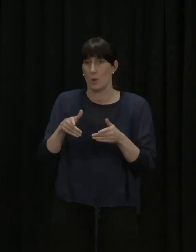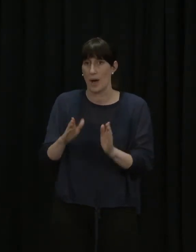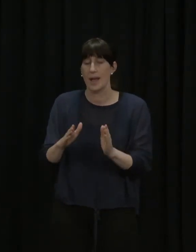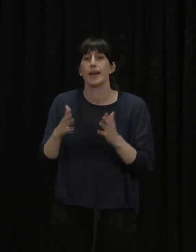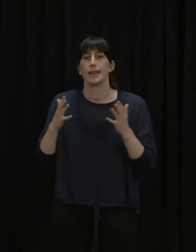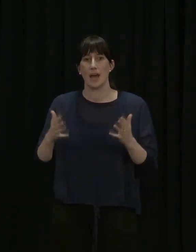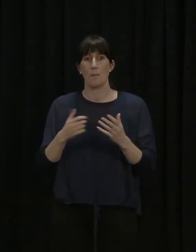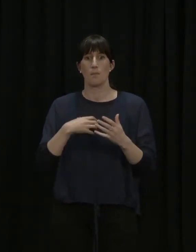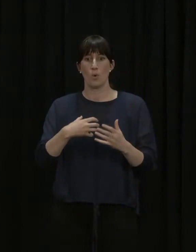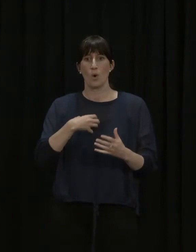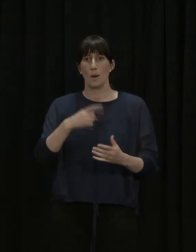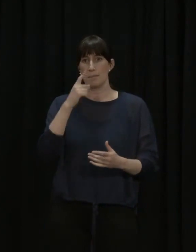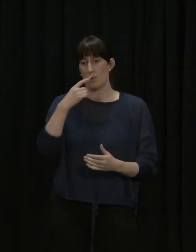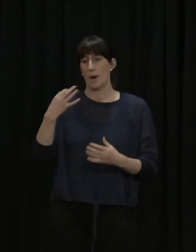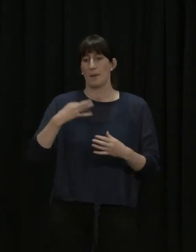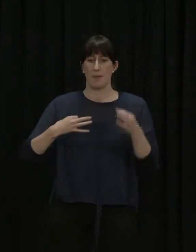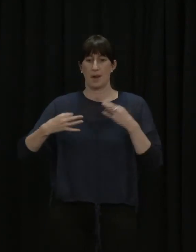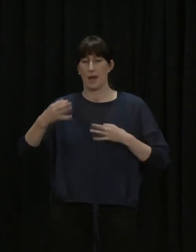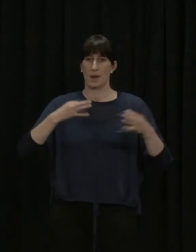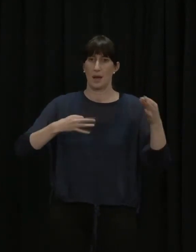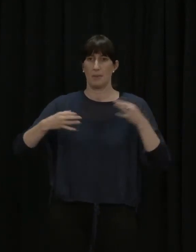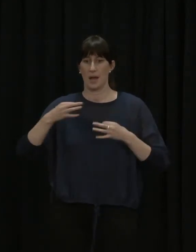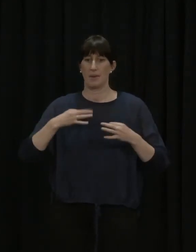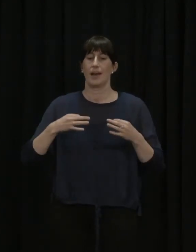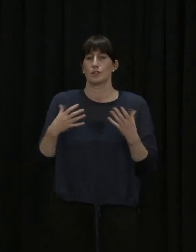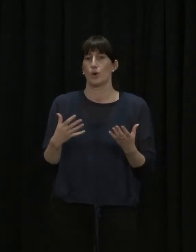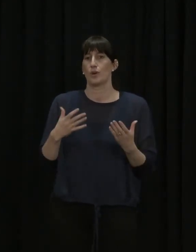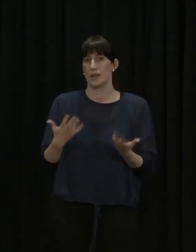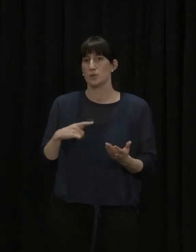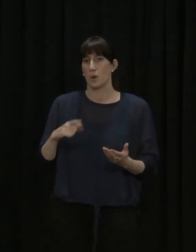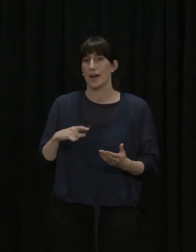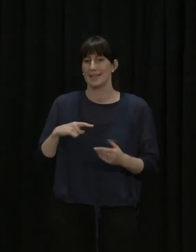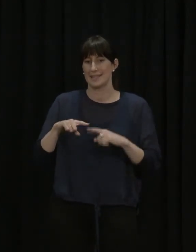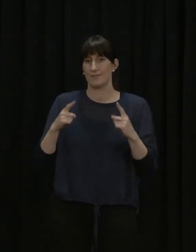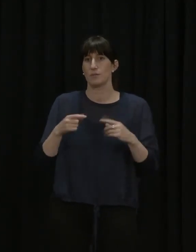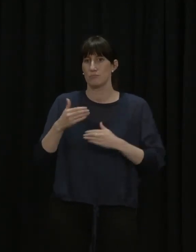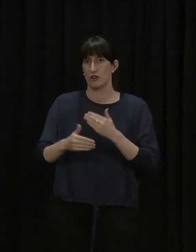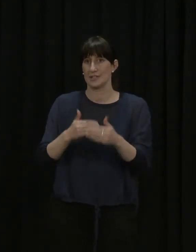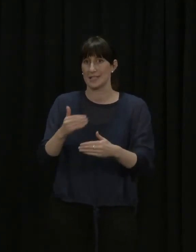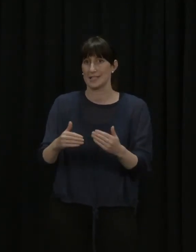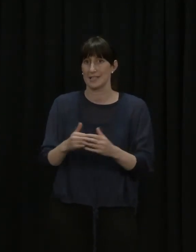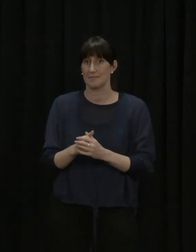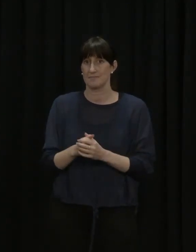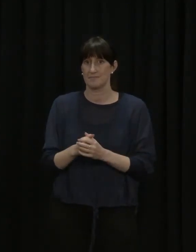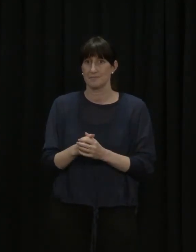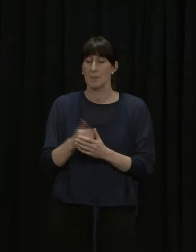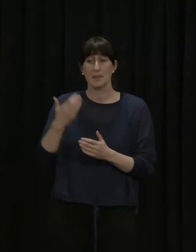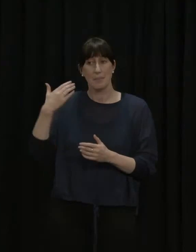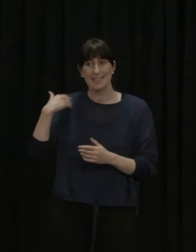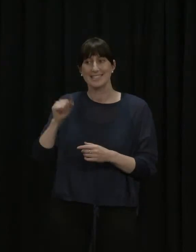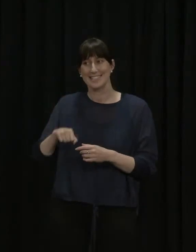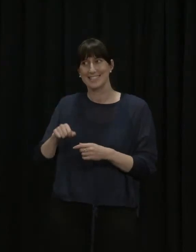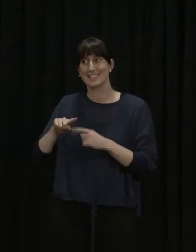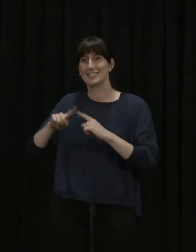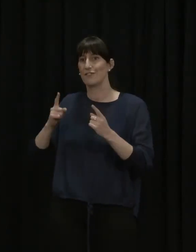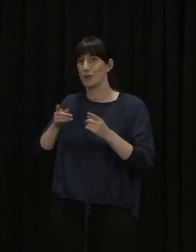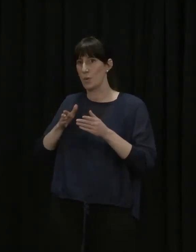short period of time in able to allow for a short transition. I can obviously not sustain doing that and awkward the system for every single one of them. Now that we're moving to a bigger number of people